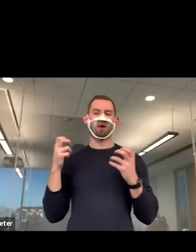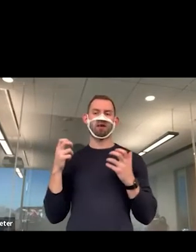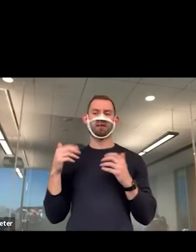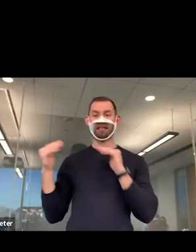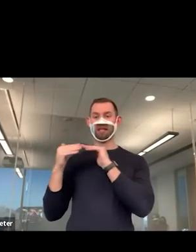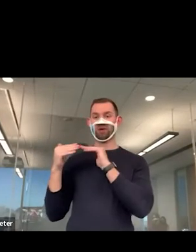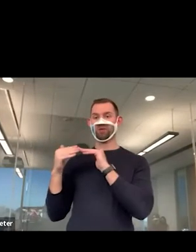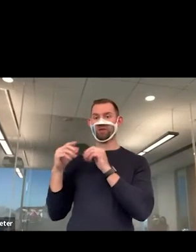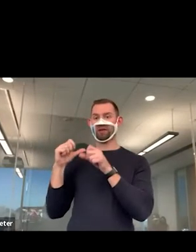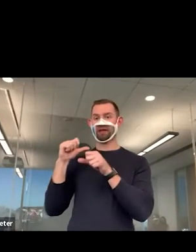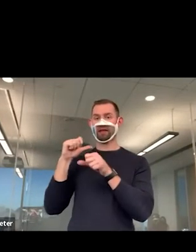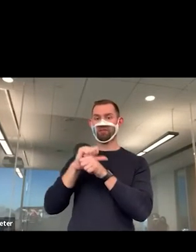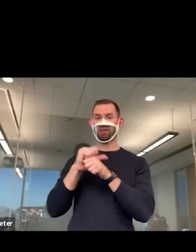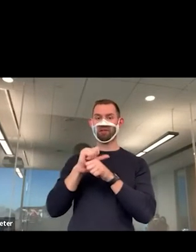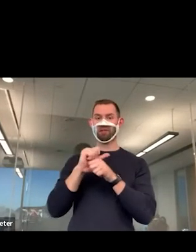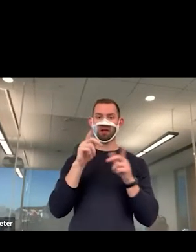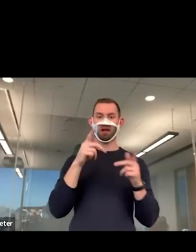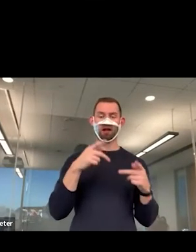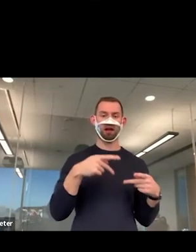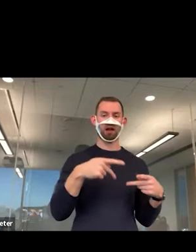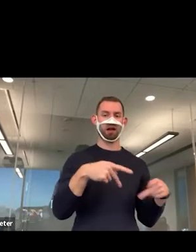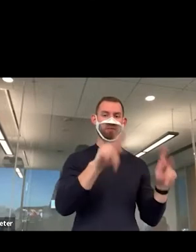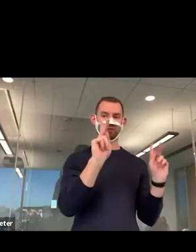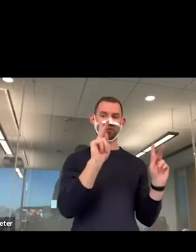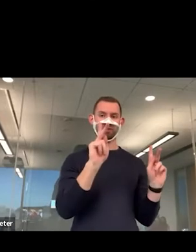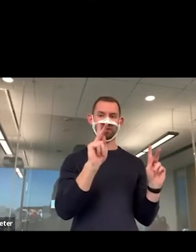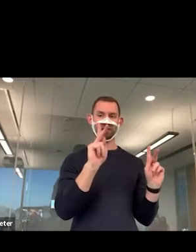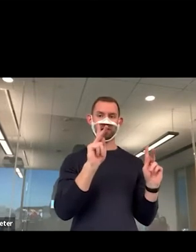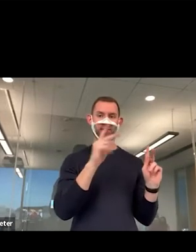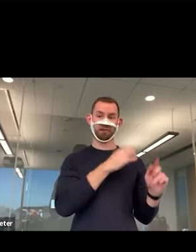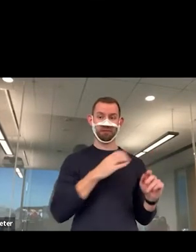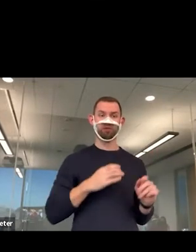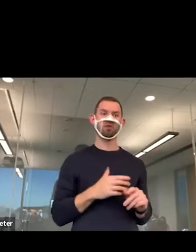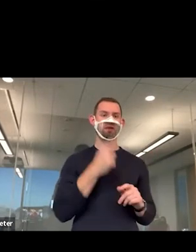commission to end sheltered workshops does anyone know what sheltered workshops are